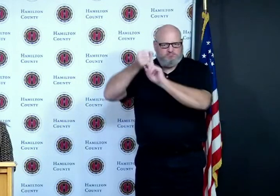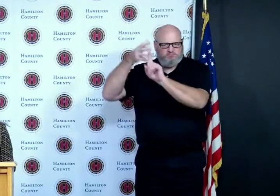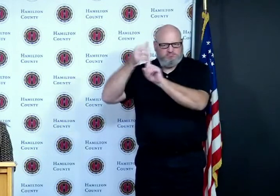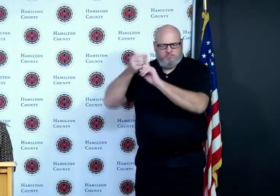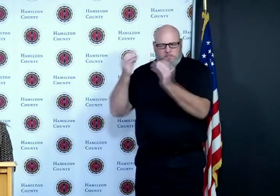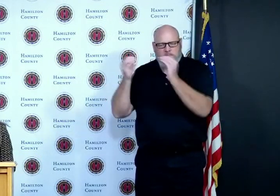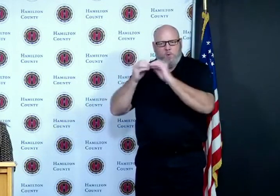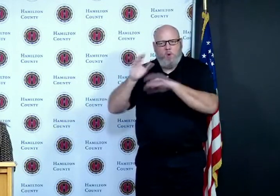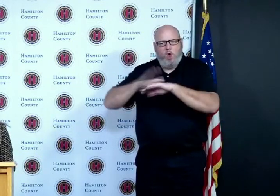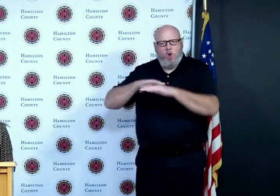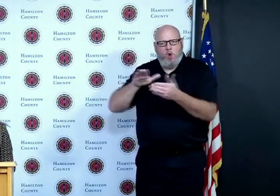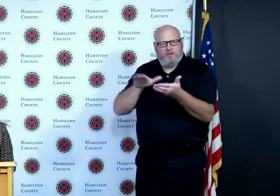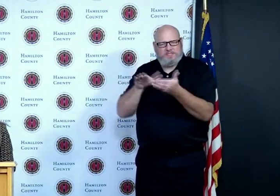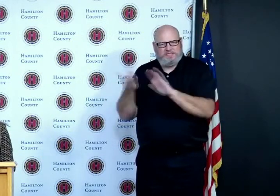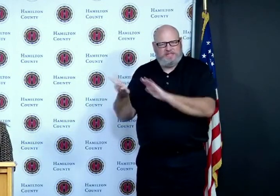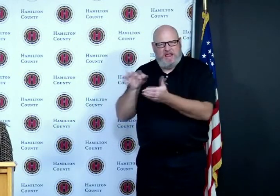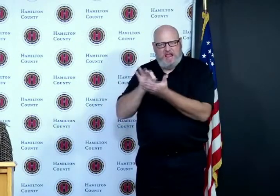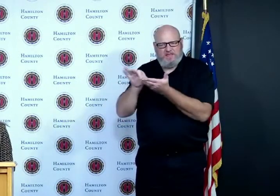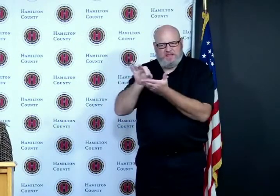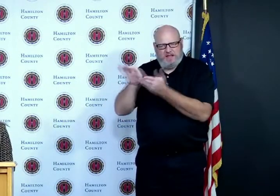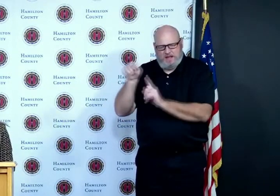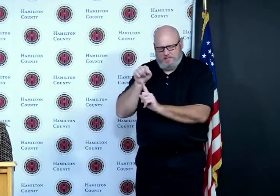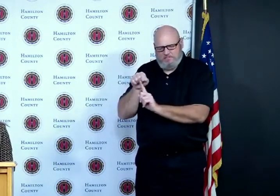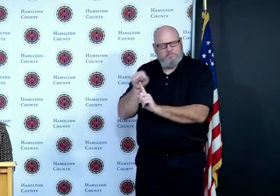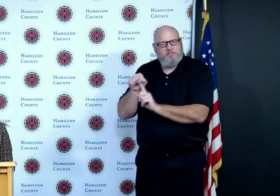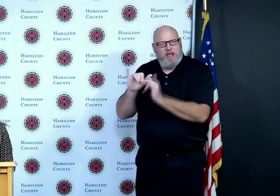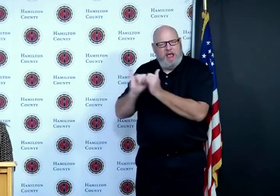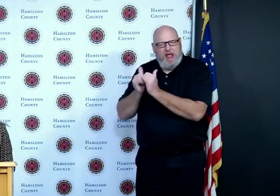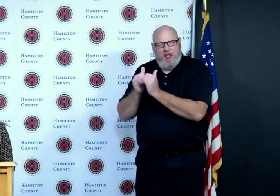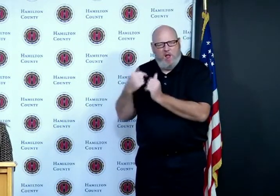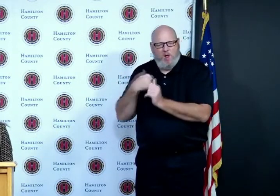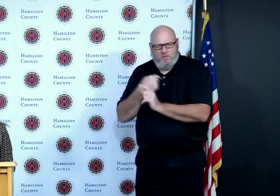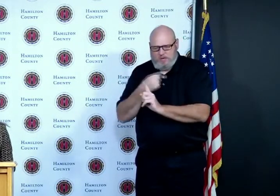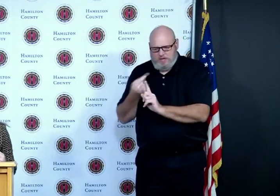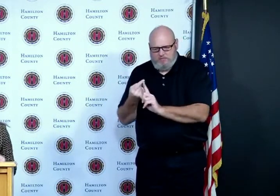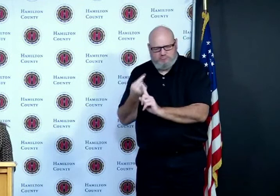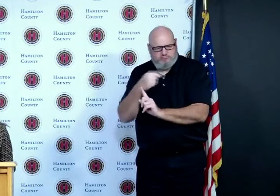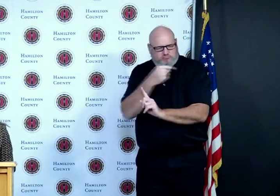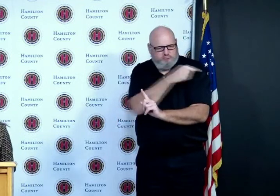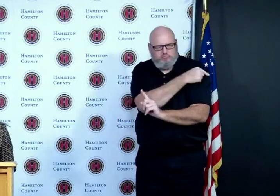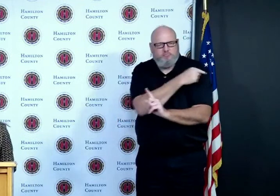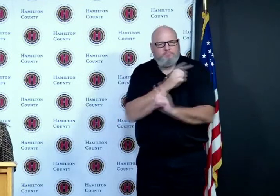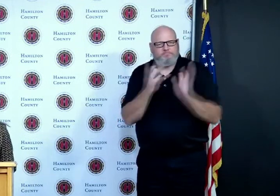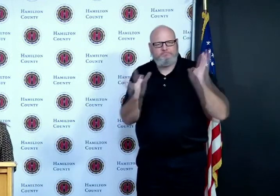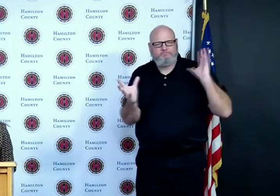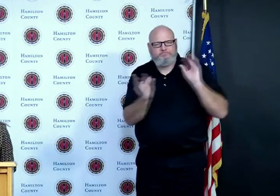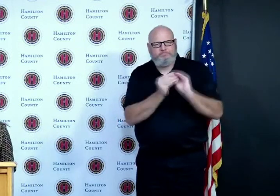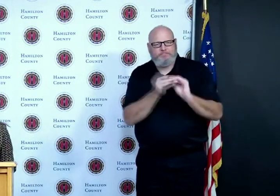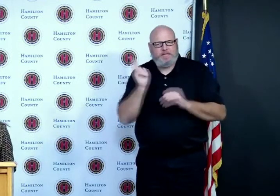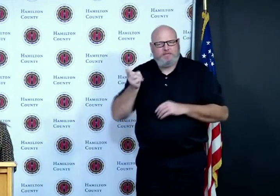think this is perhaps an indication that people did get together in some cases over the holidays